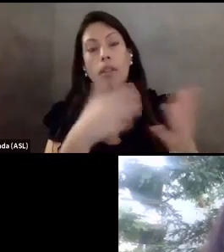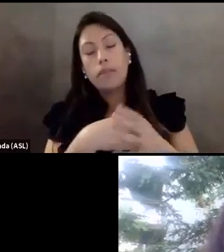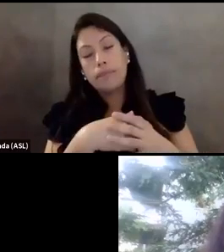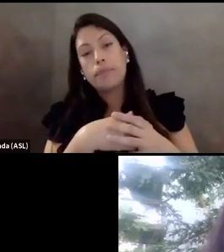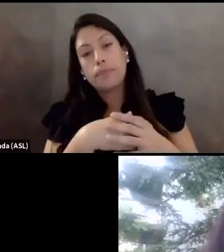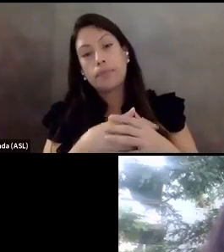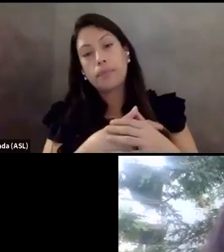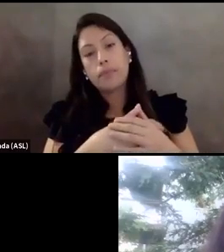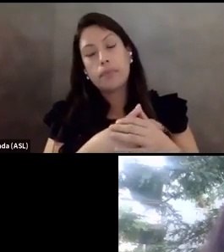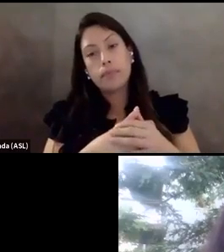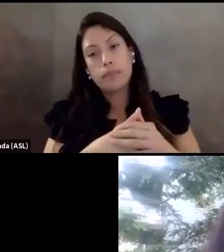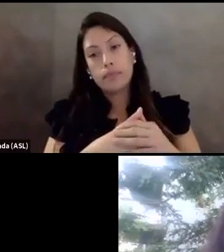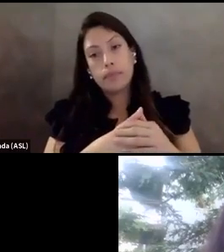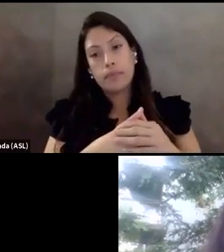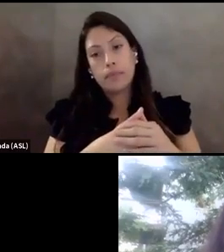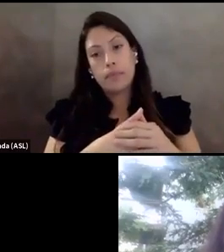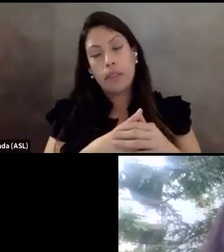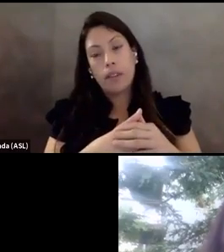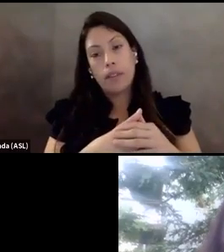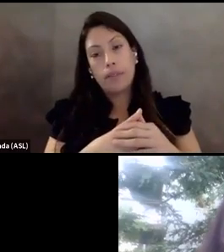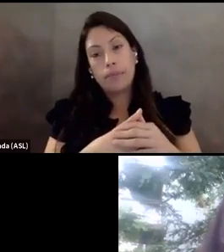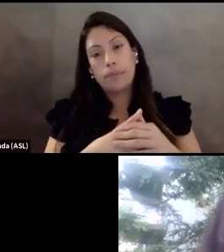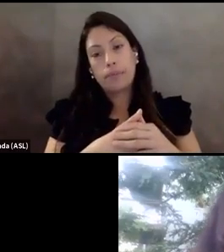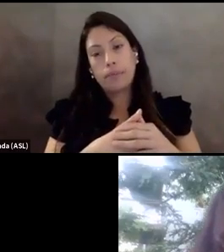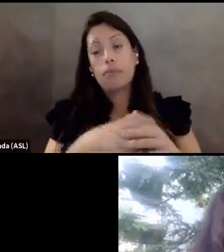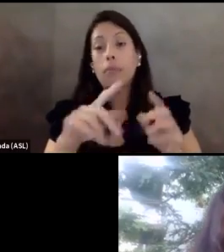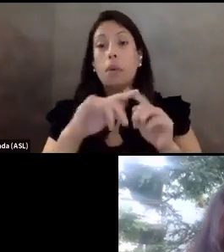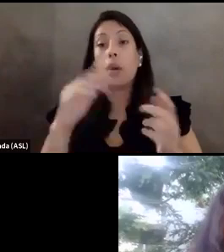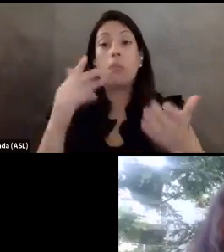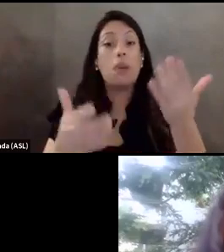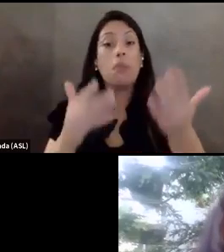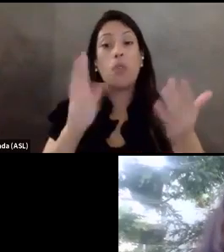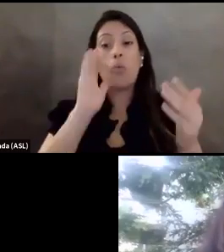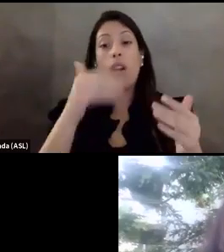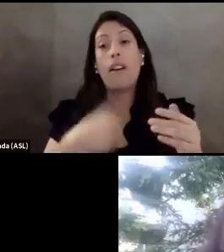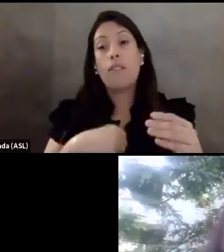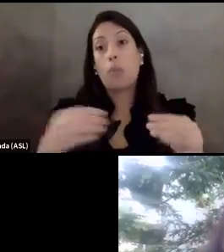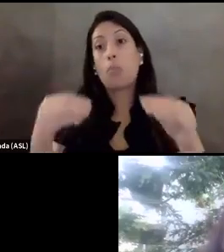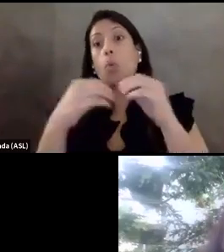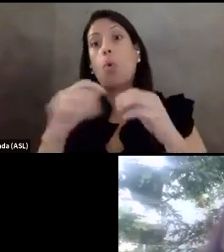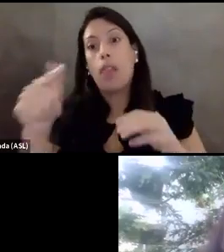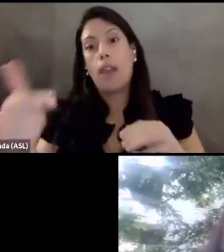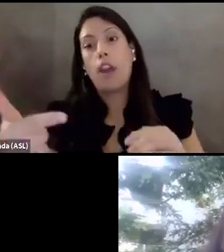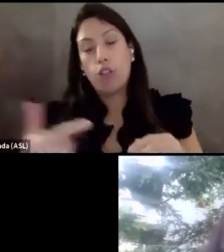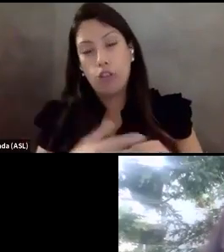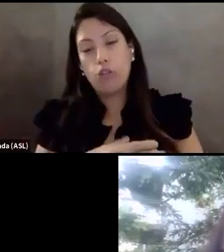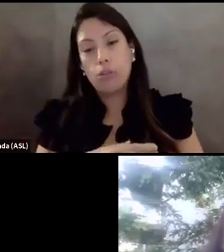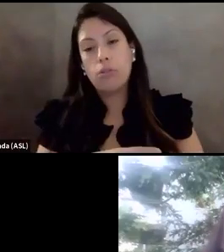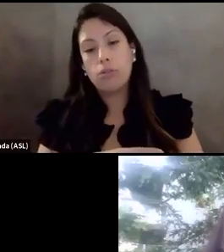But there may be more submitted to the school within the week.